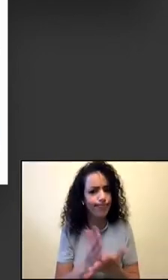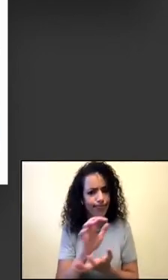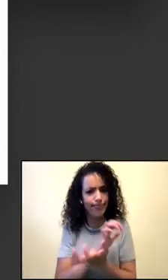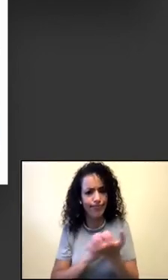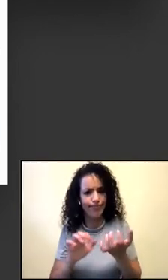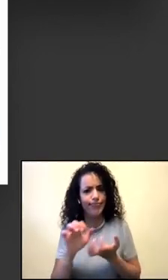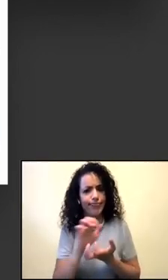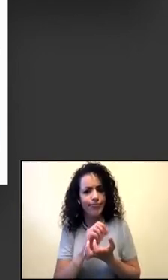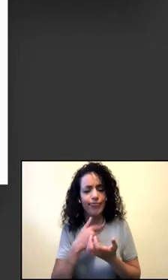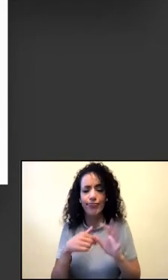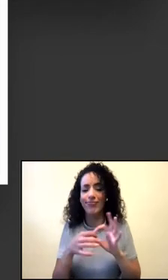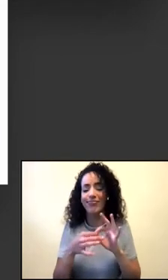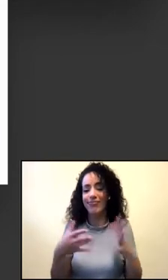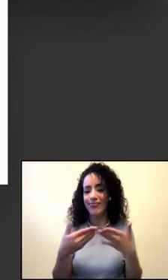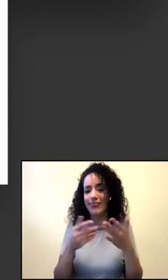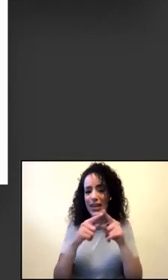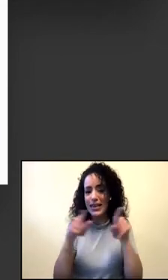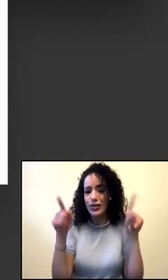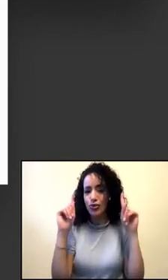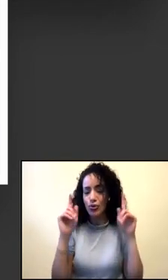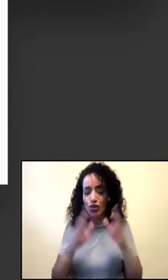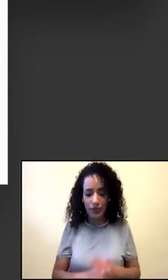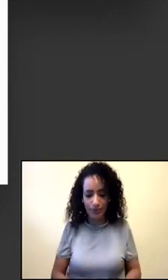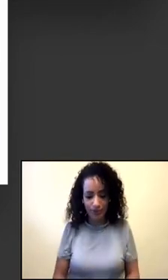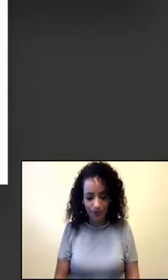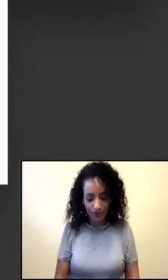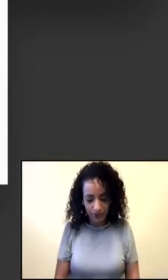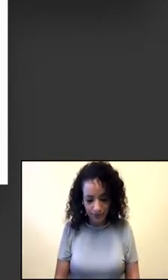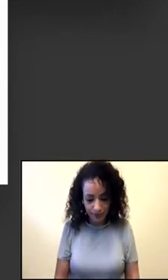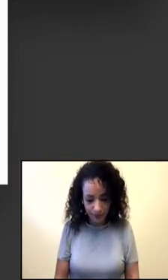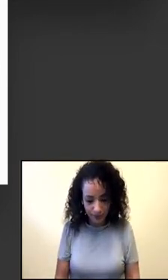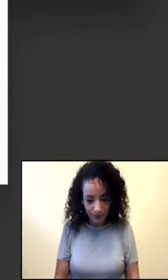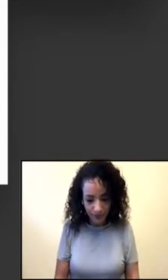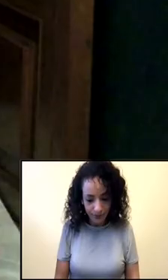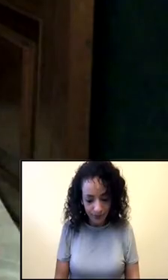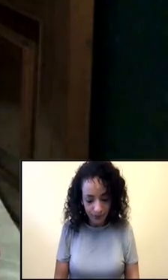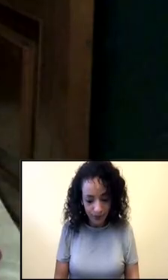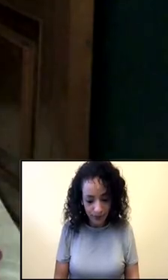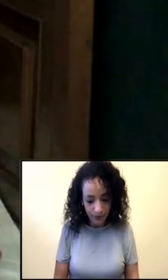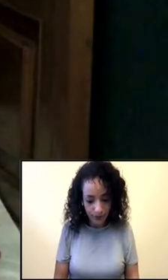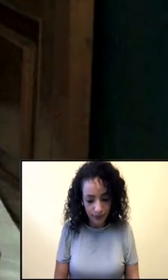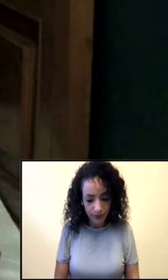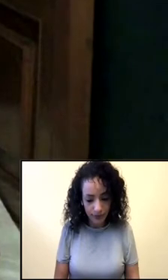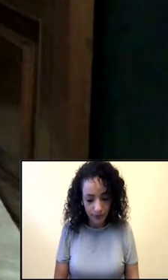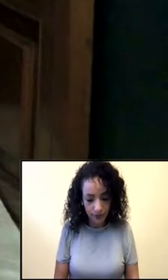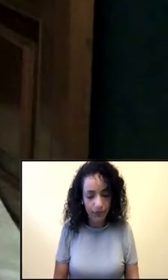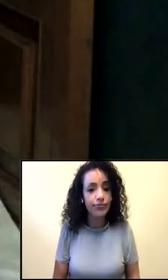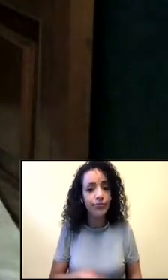any institution, and yet the work that I do is taught at several institutions